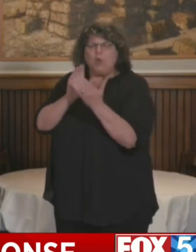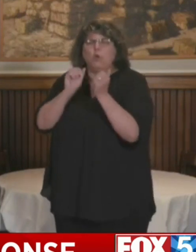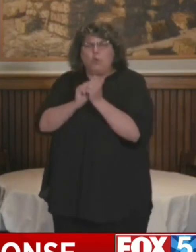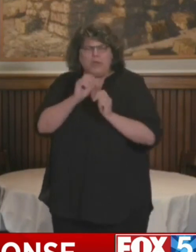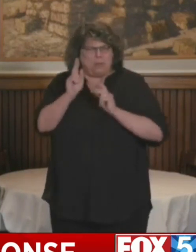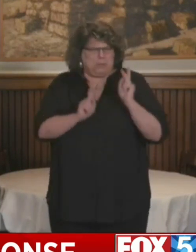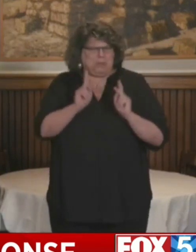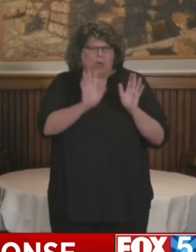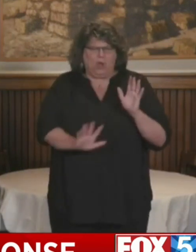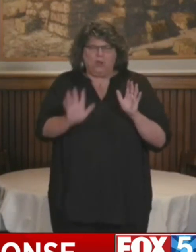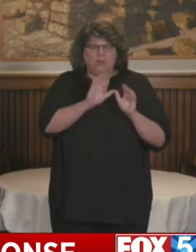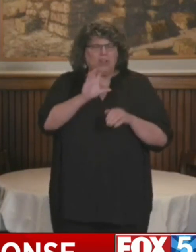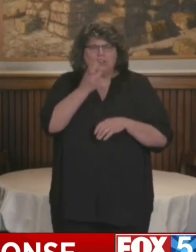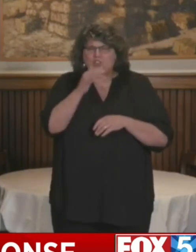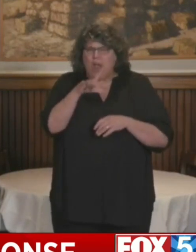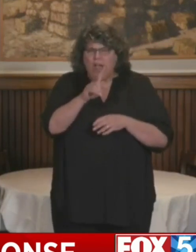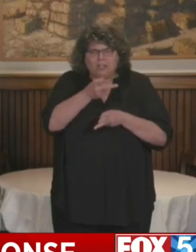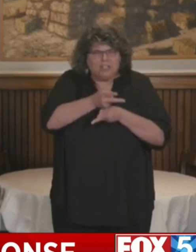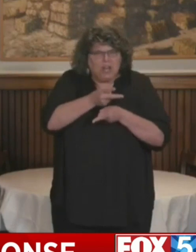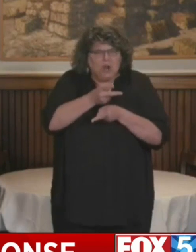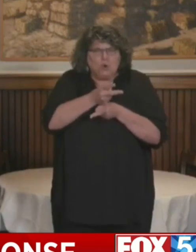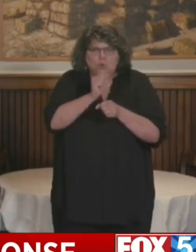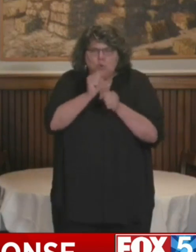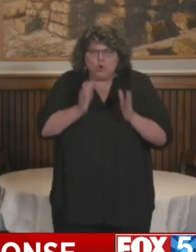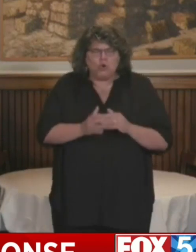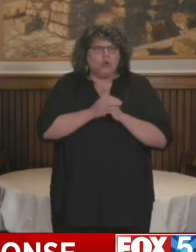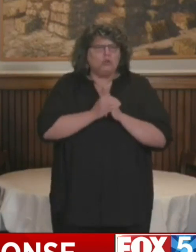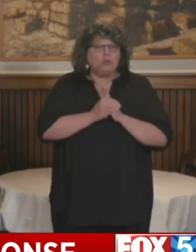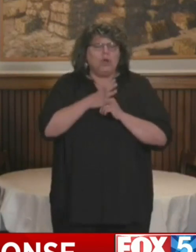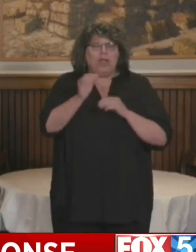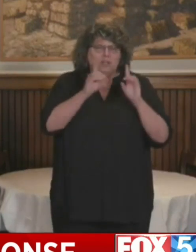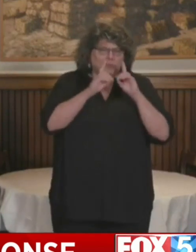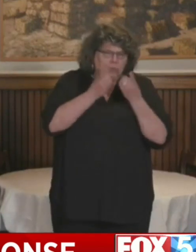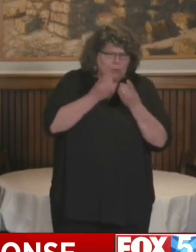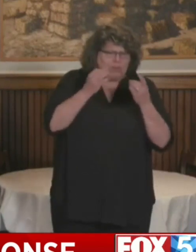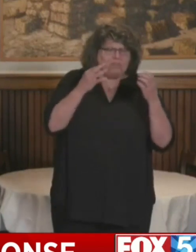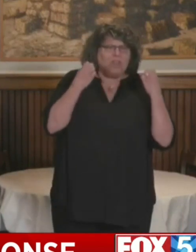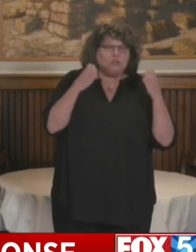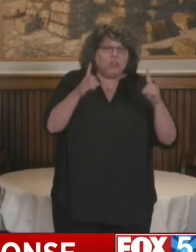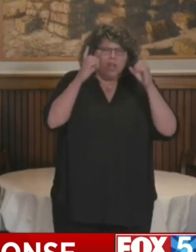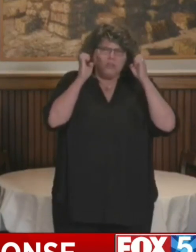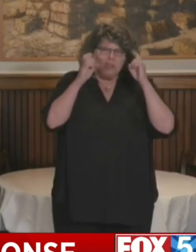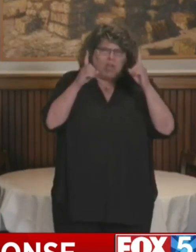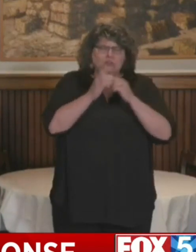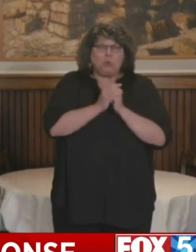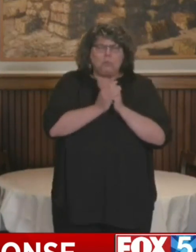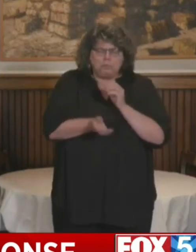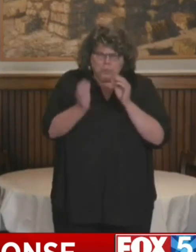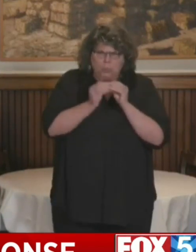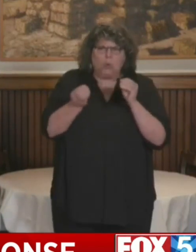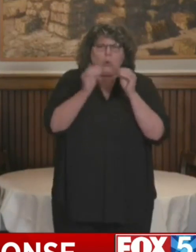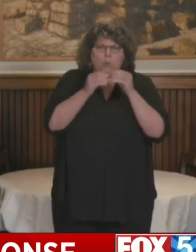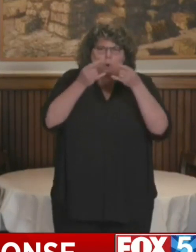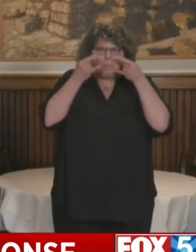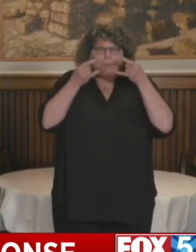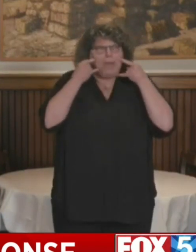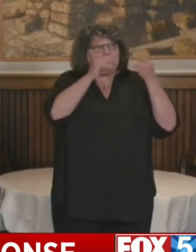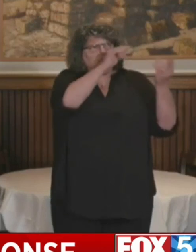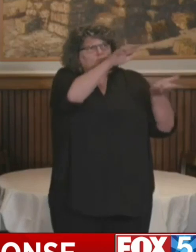GROCERY STORES. IN-HOME SUPPORT SERVICE. FOLKS THAT ARE ON THE FRONT LINES ACROSS THE SPECTRUM, INCLUDING CHILD